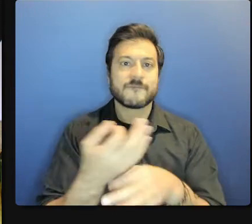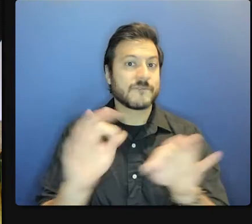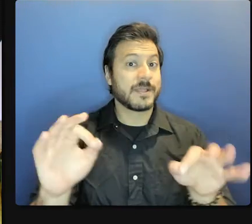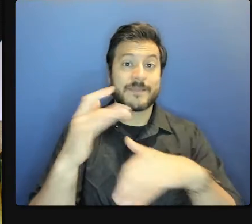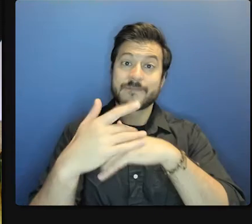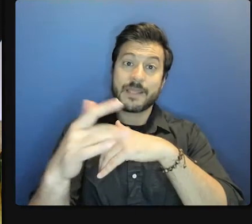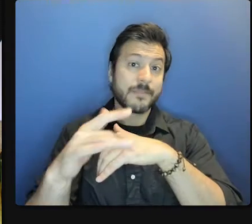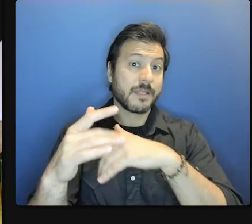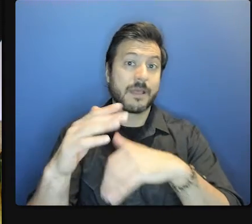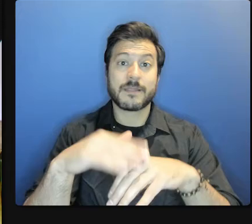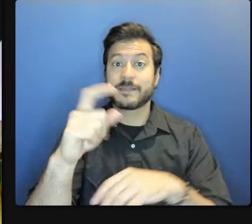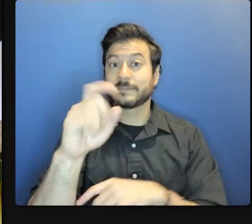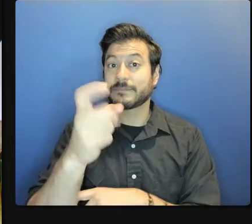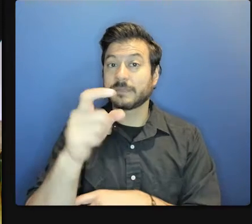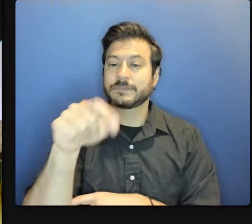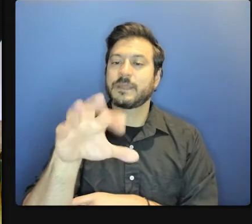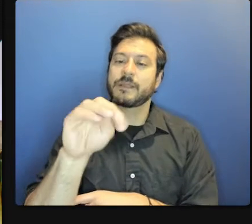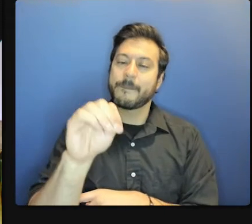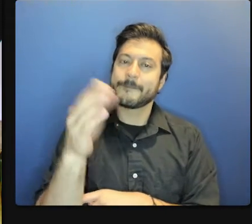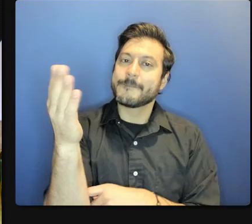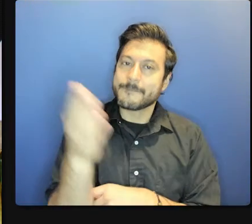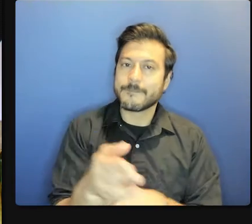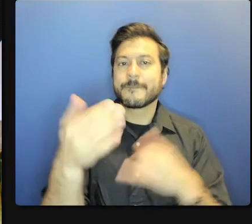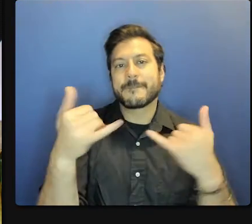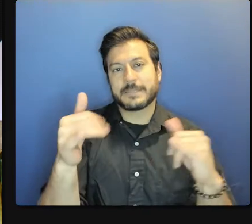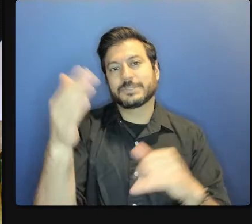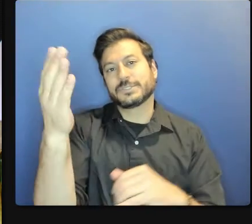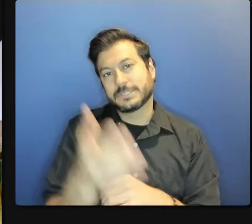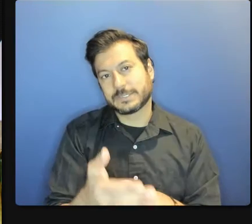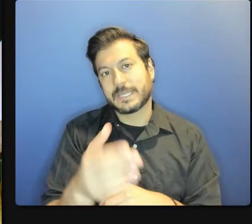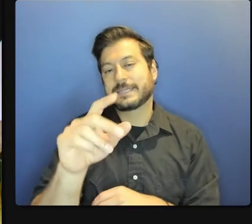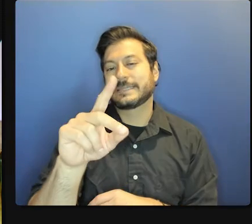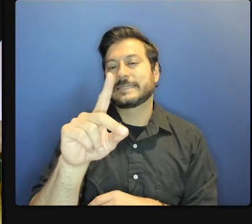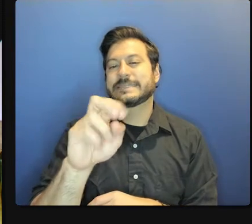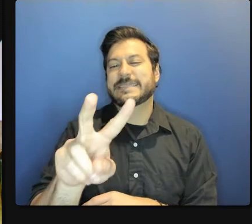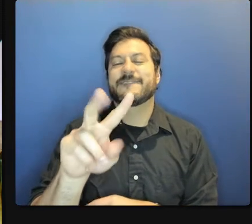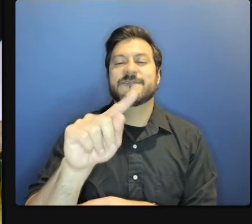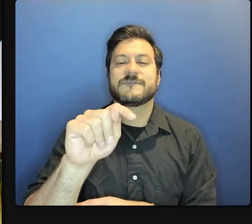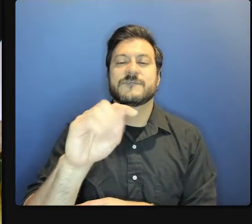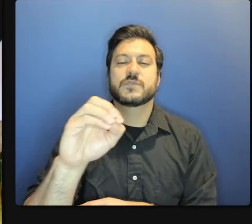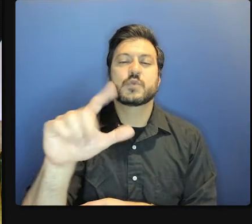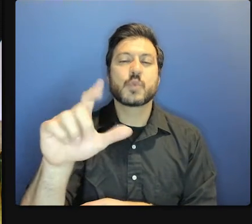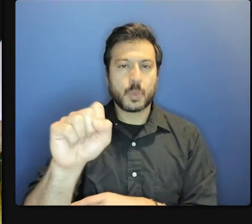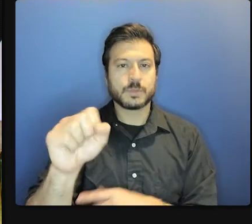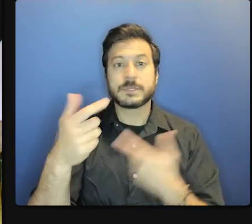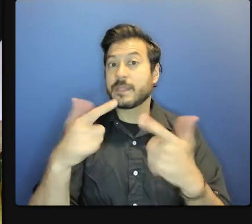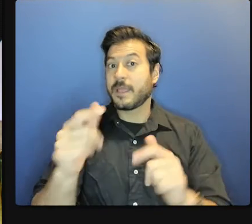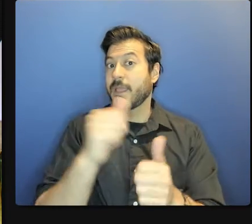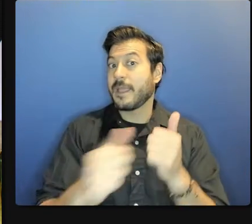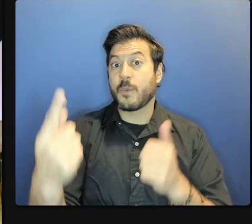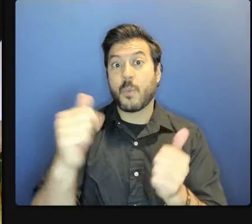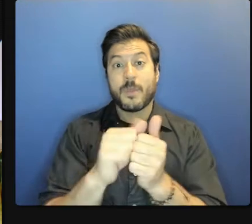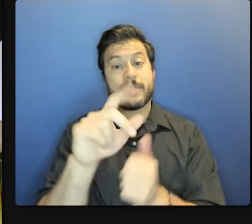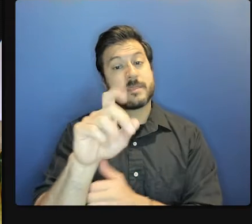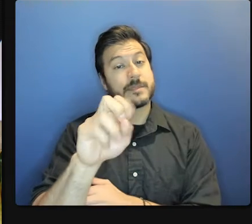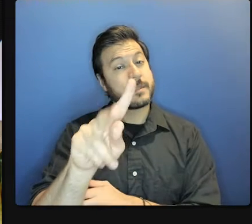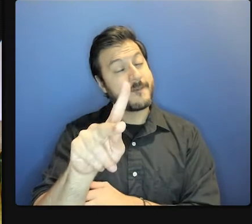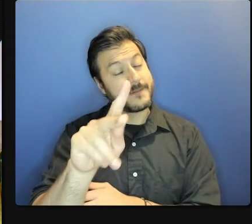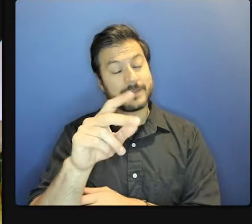is now freely available on xbox.com/play/devtools, which enables anyone with a devkit